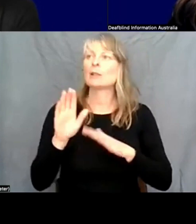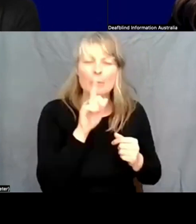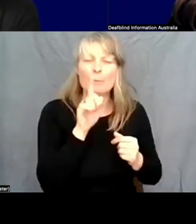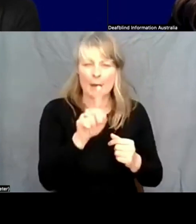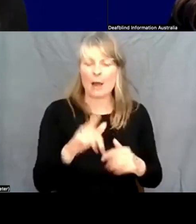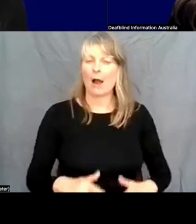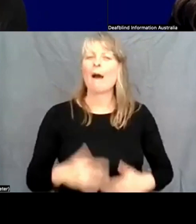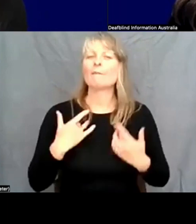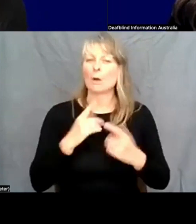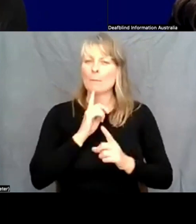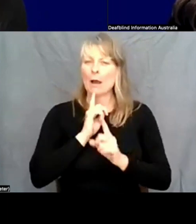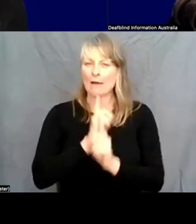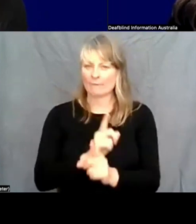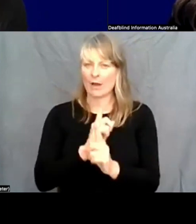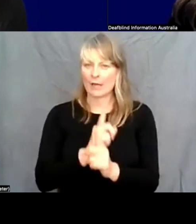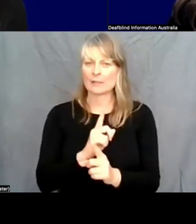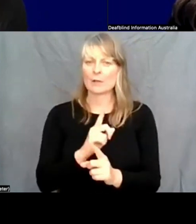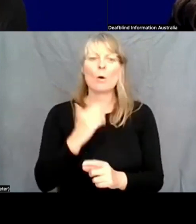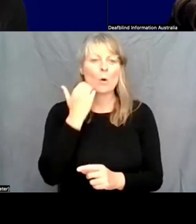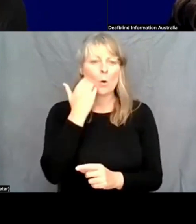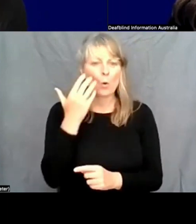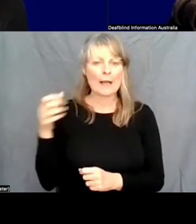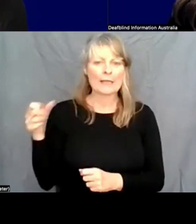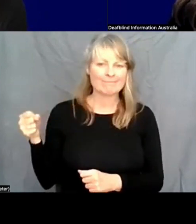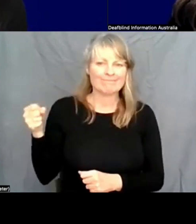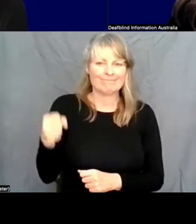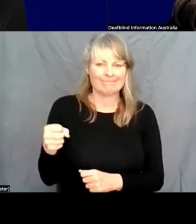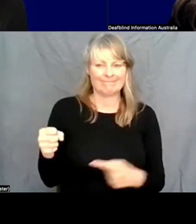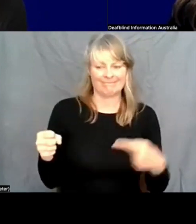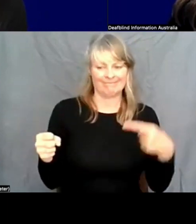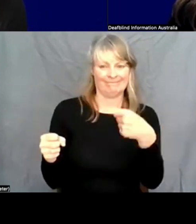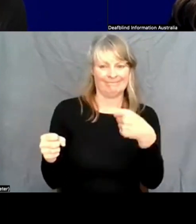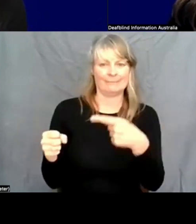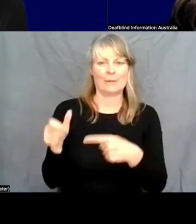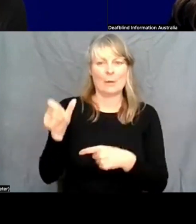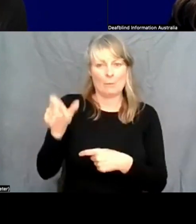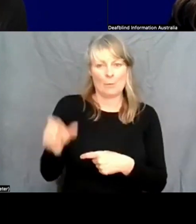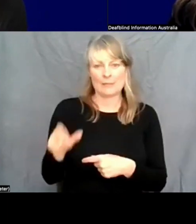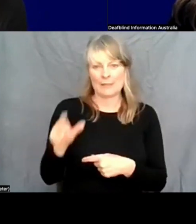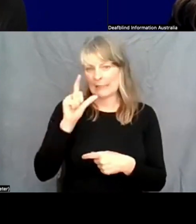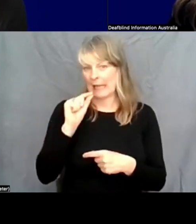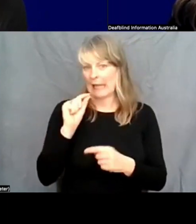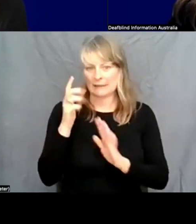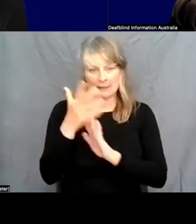strong users and I don't know what your levels would be in Australia. But I would